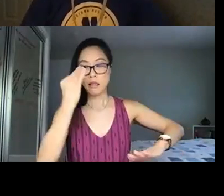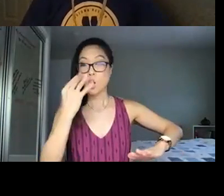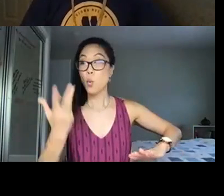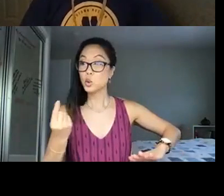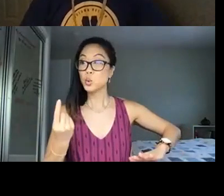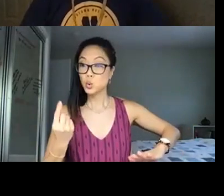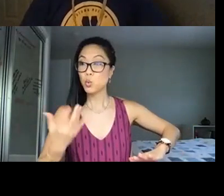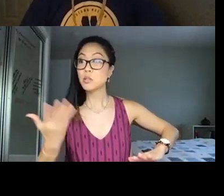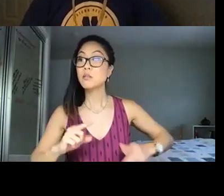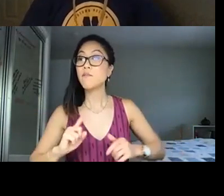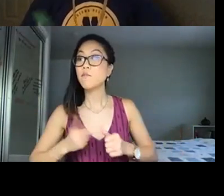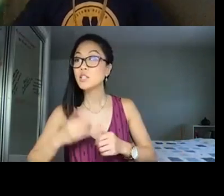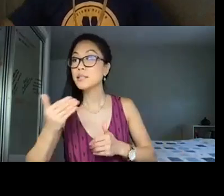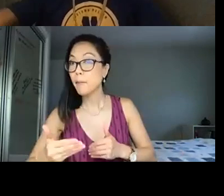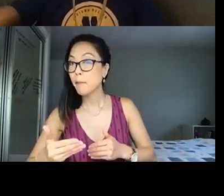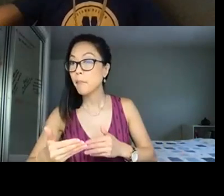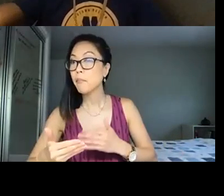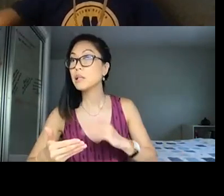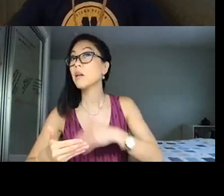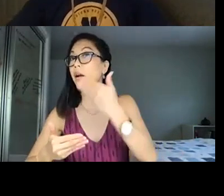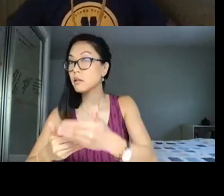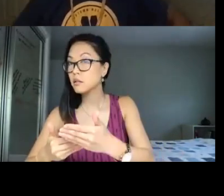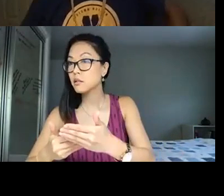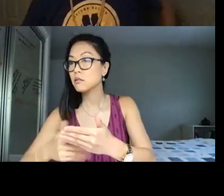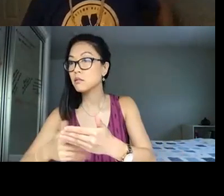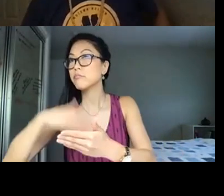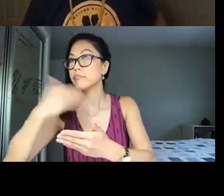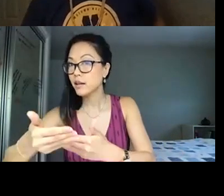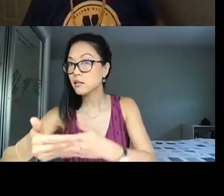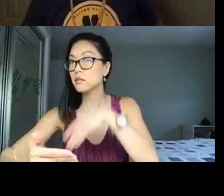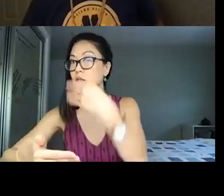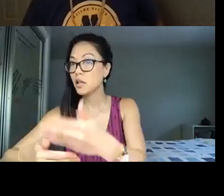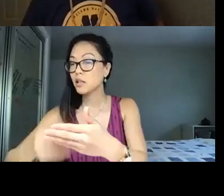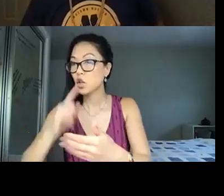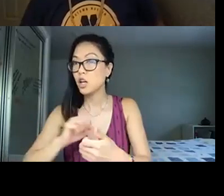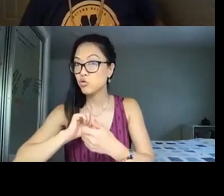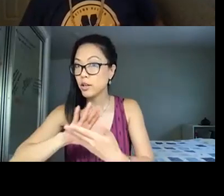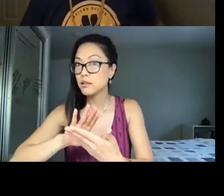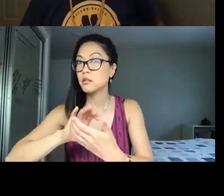next step of addressing some of these things, and I mean,